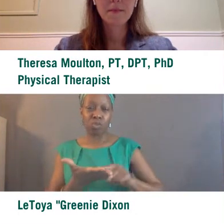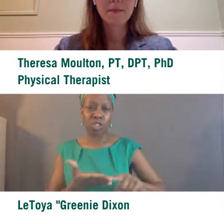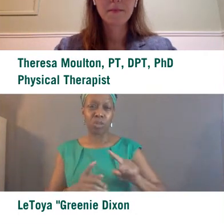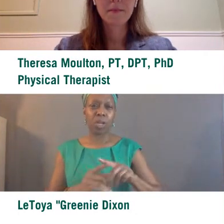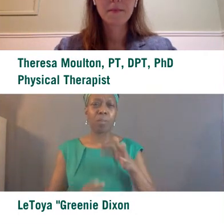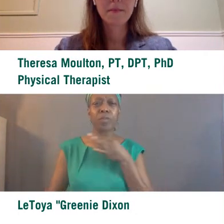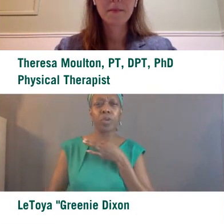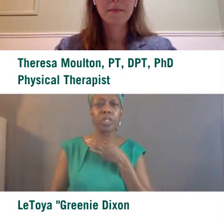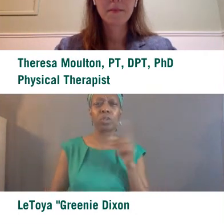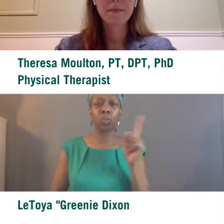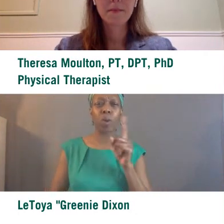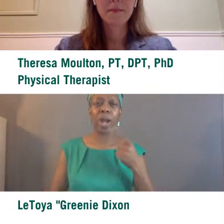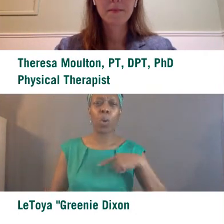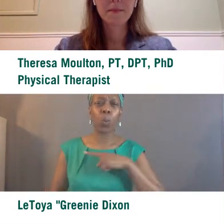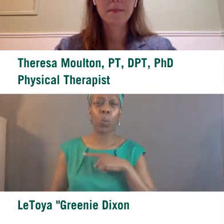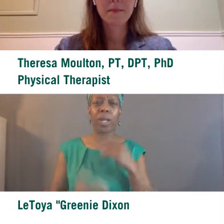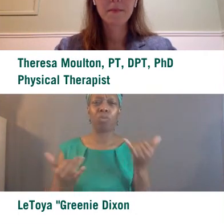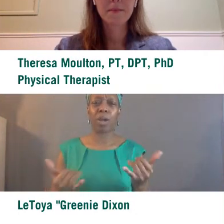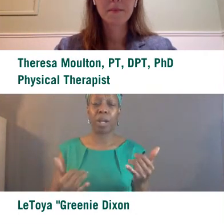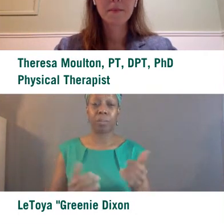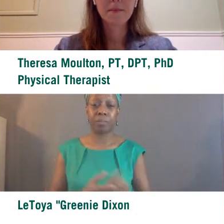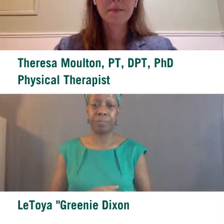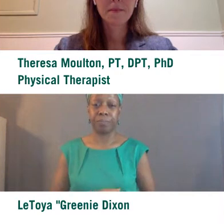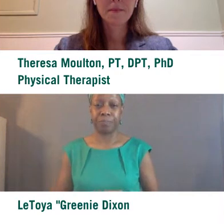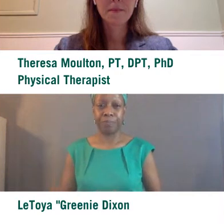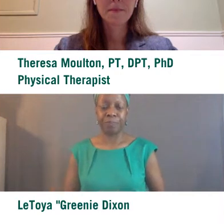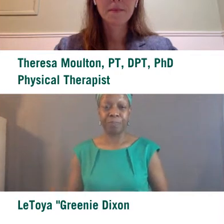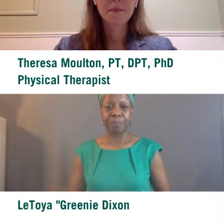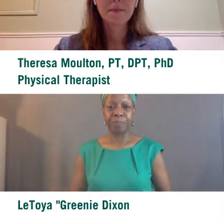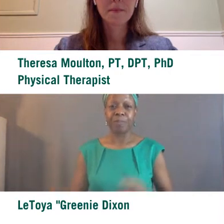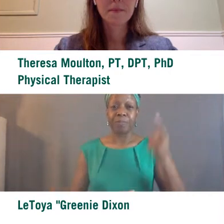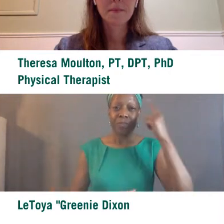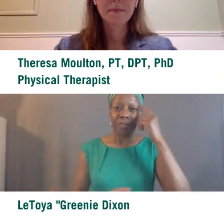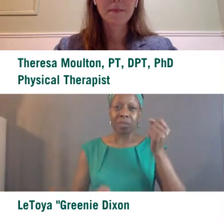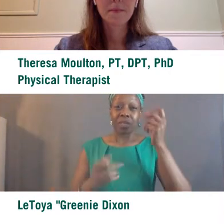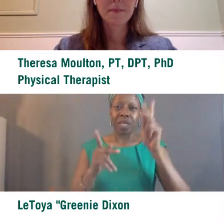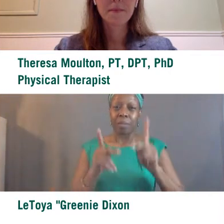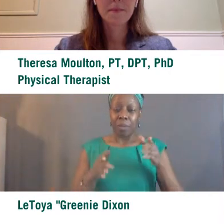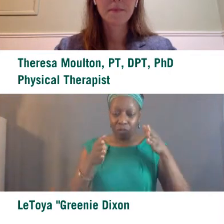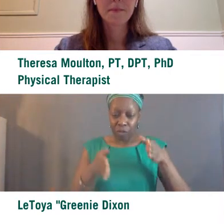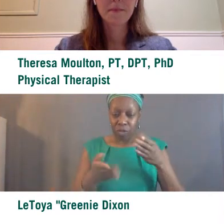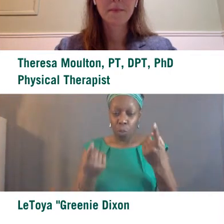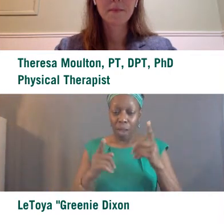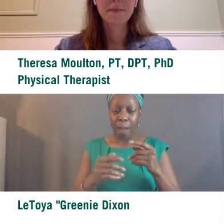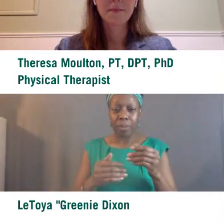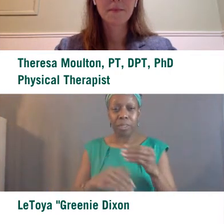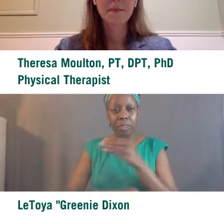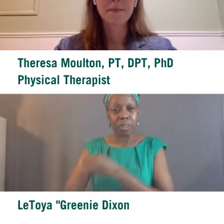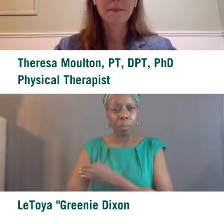So I think a lot of people are looking at what happens to muscles after therapy. So even though I will be talking at a microscopic level